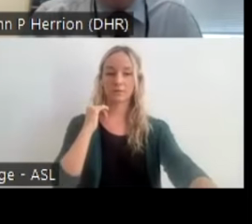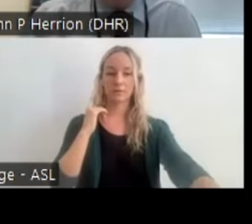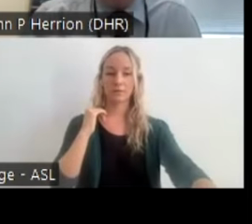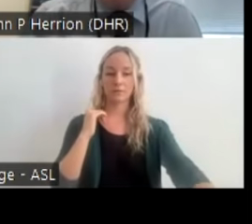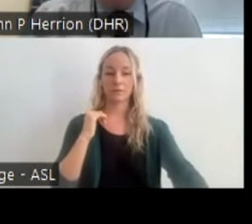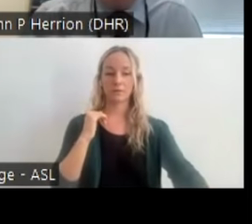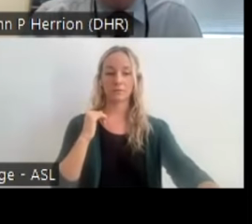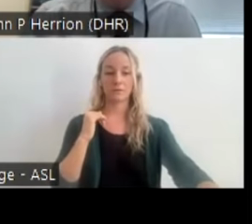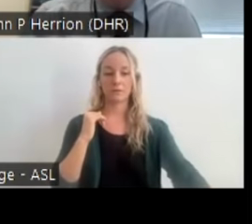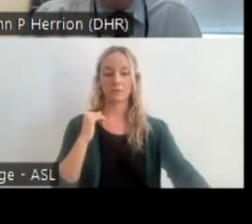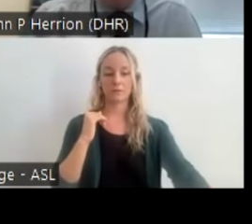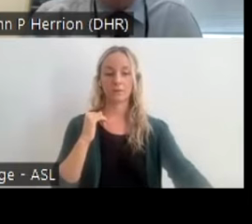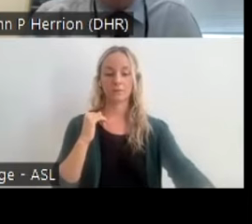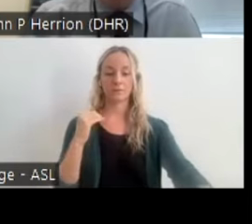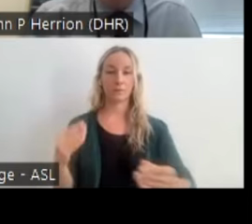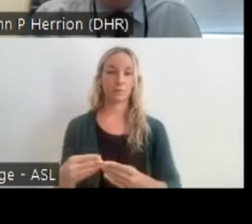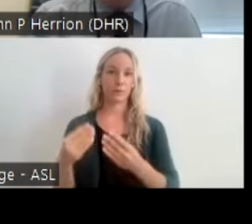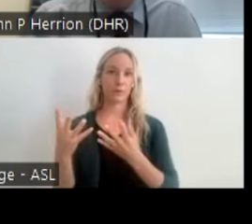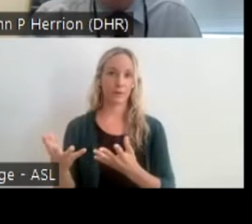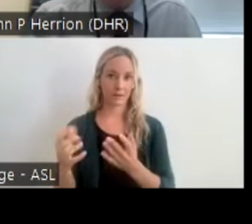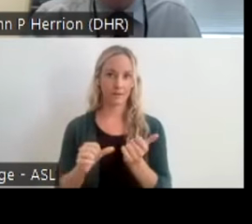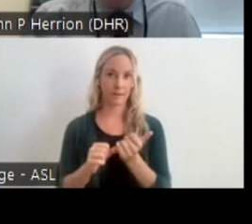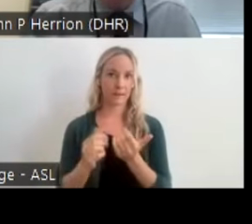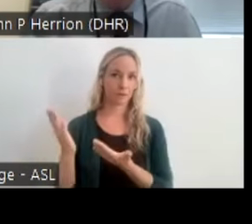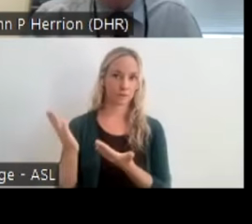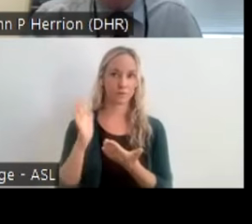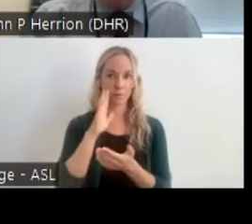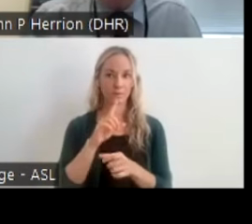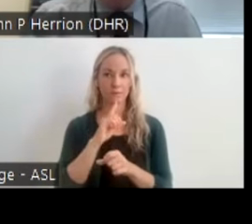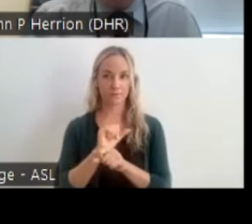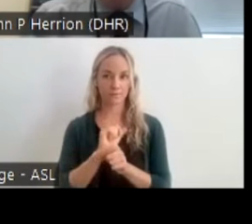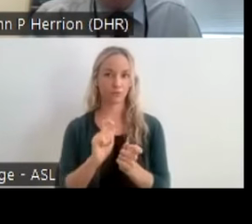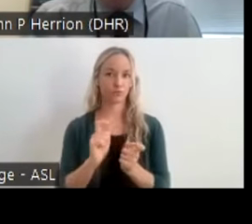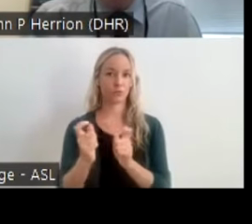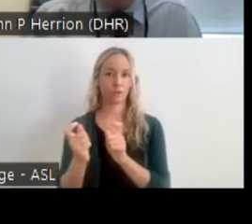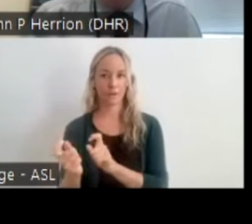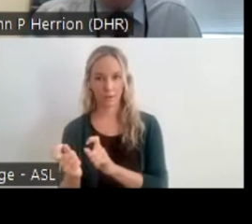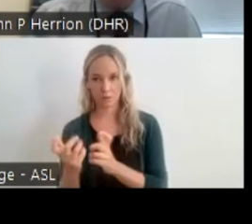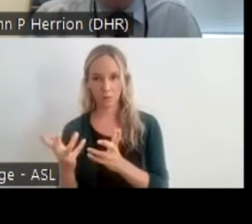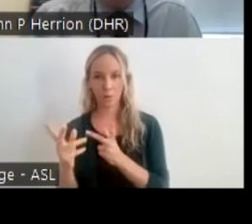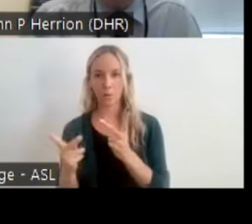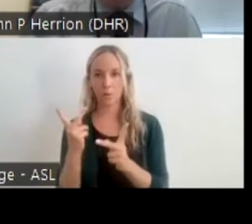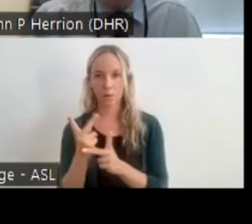and result in an undue burden and those are pretty high thresholds to meet, So what are we talking about when we